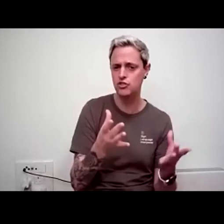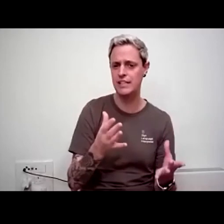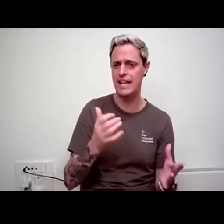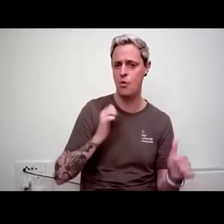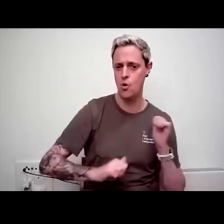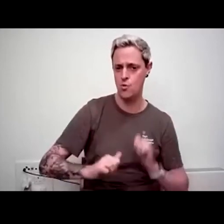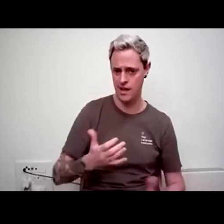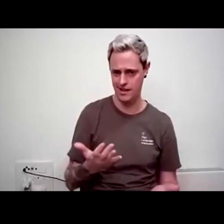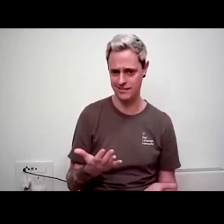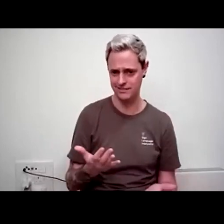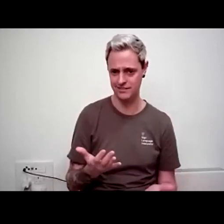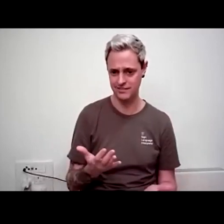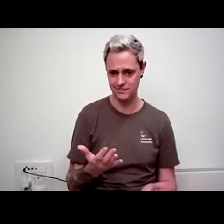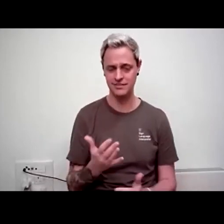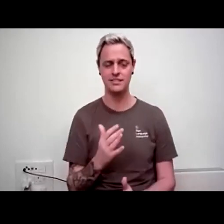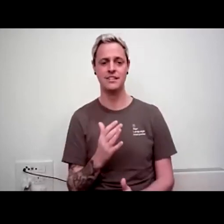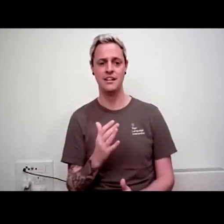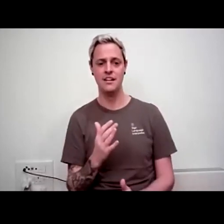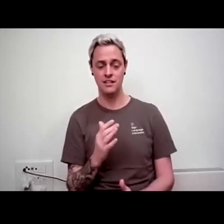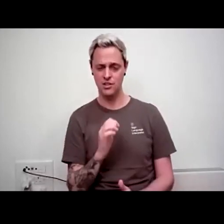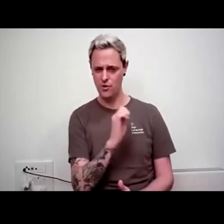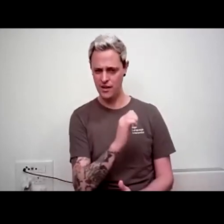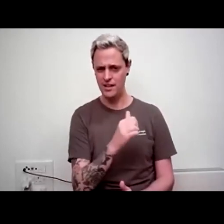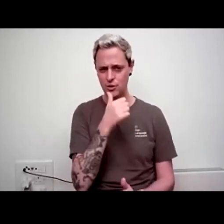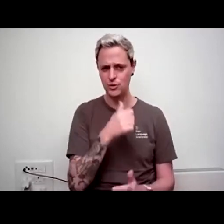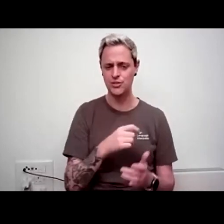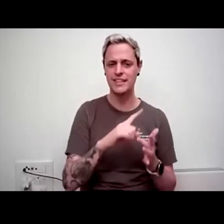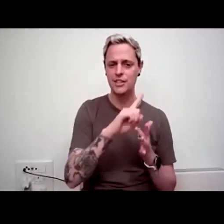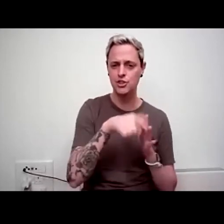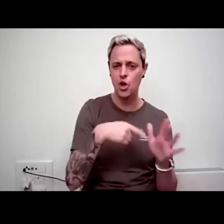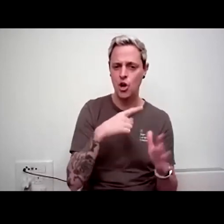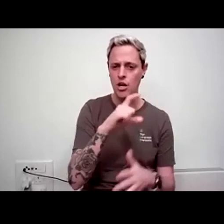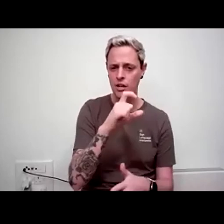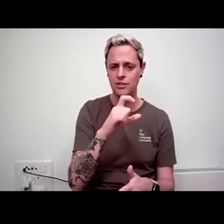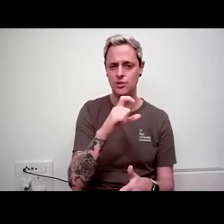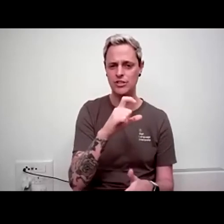Brian uses John Chrysostom’s famous sermon as a foil